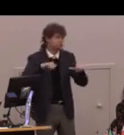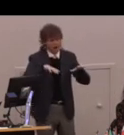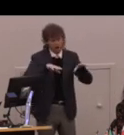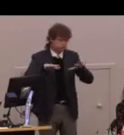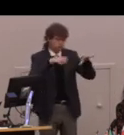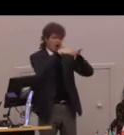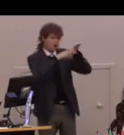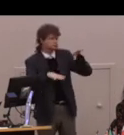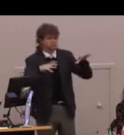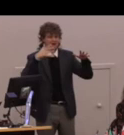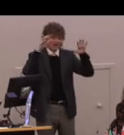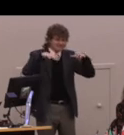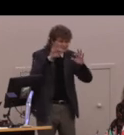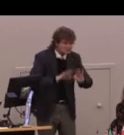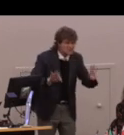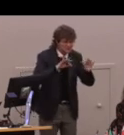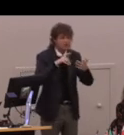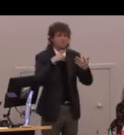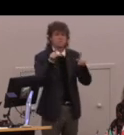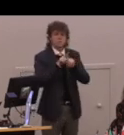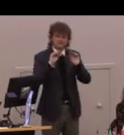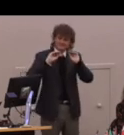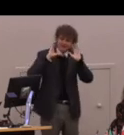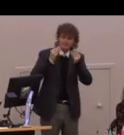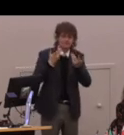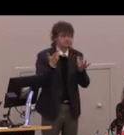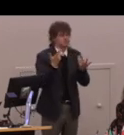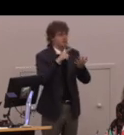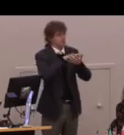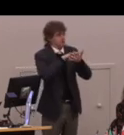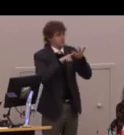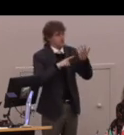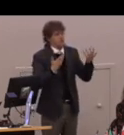in Article 11 of the UNCRPD. People with disabilities around the world